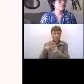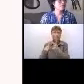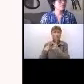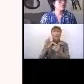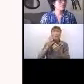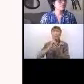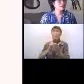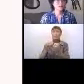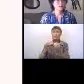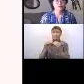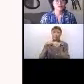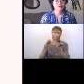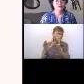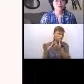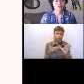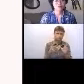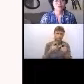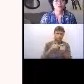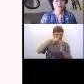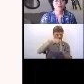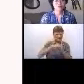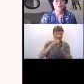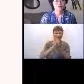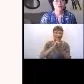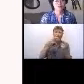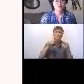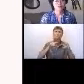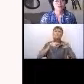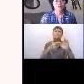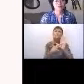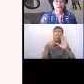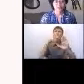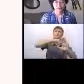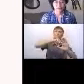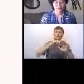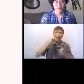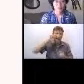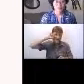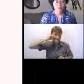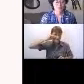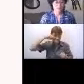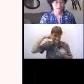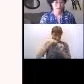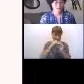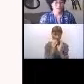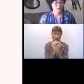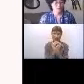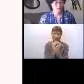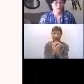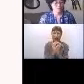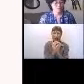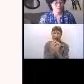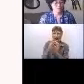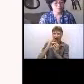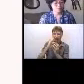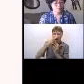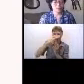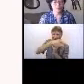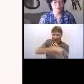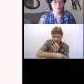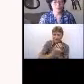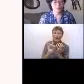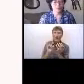a few components of the onion as it relates to creating a more anti-racist organization,